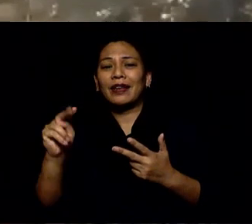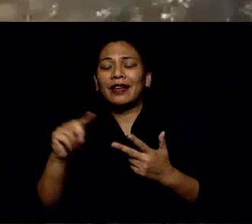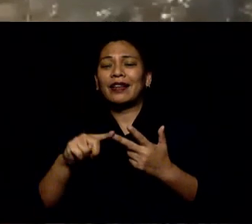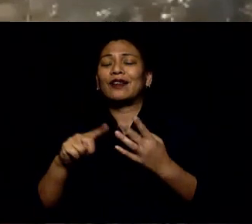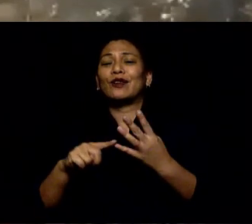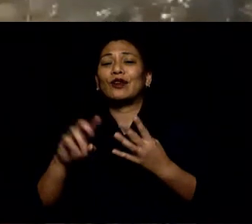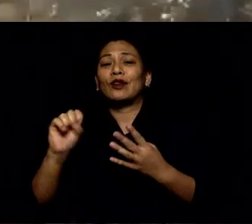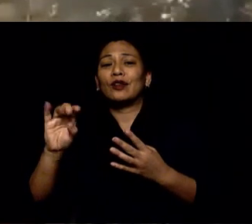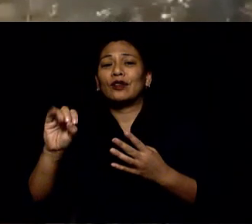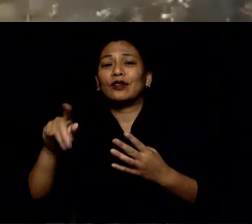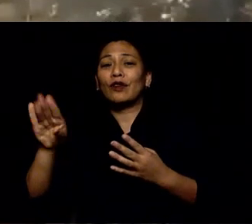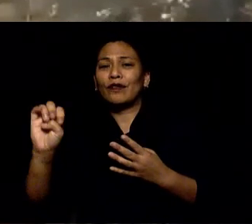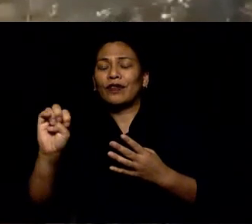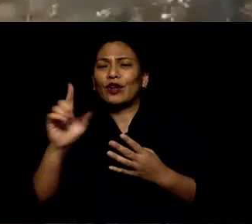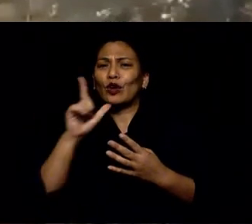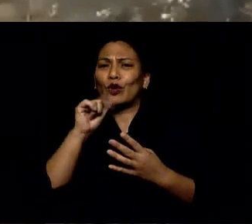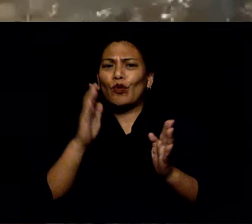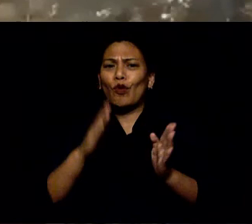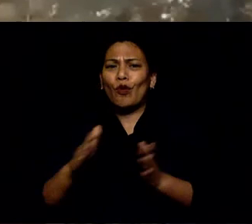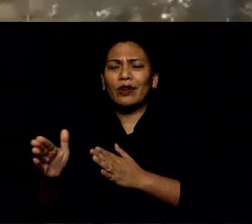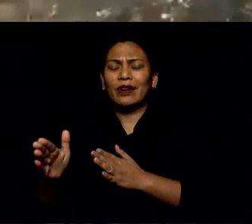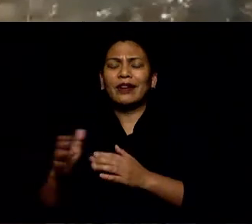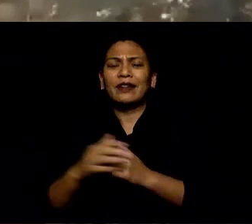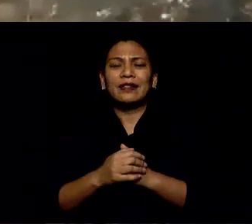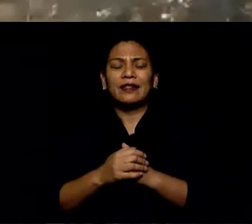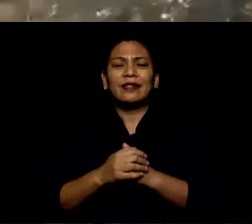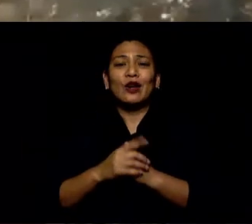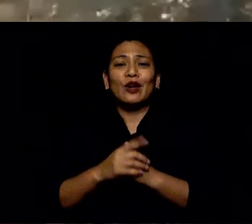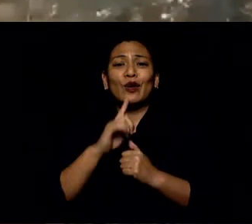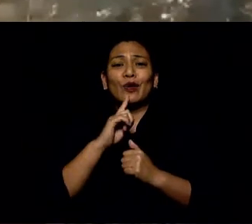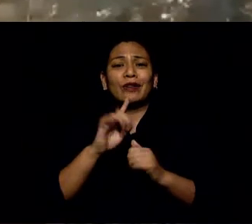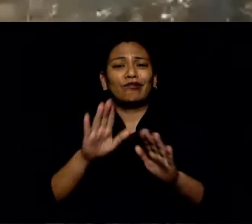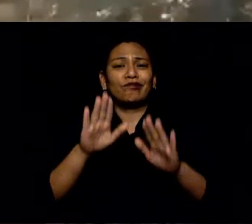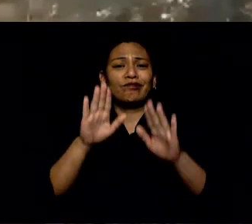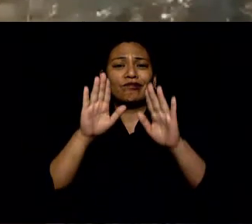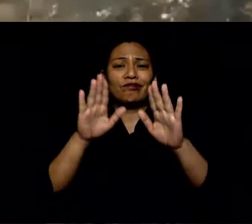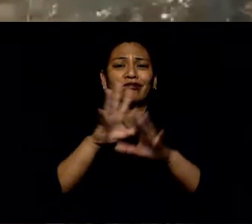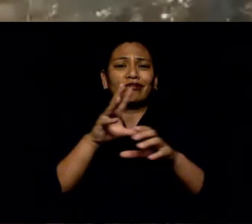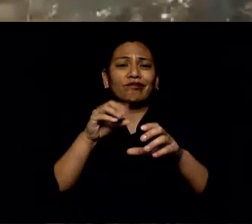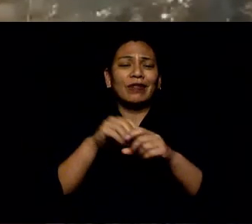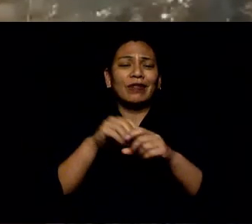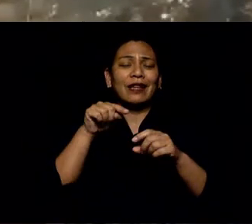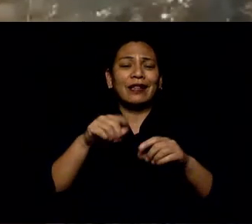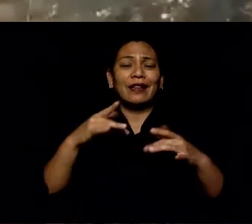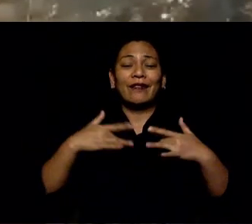And, uh, it's just a really terrific to be part of this event.